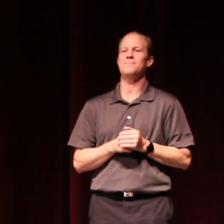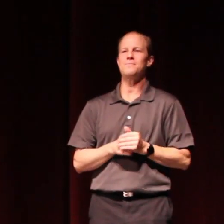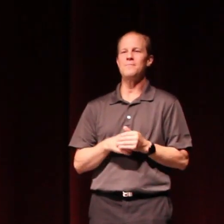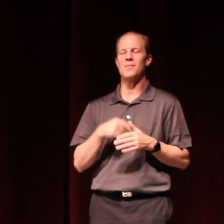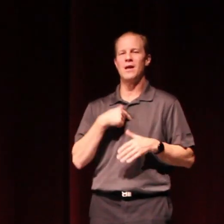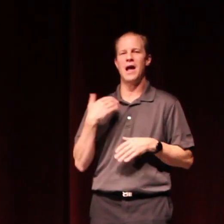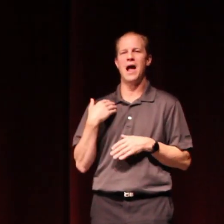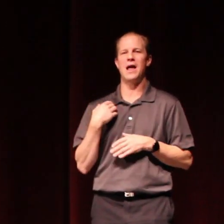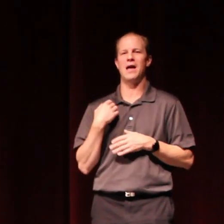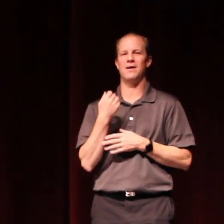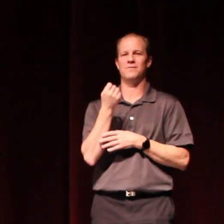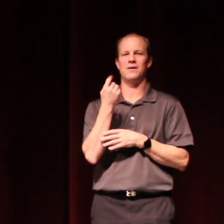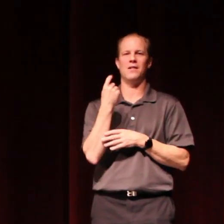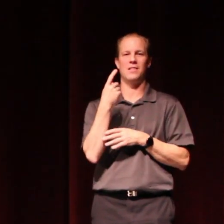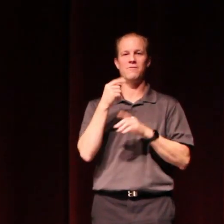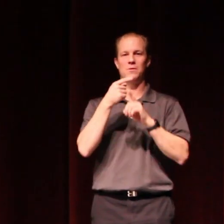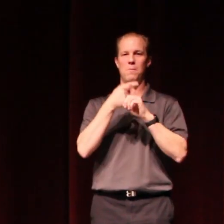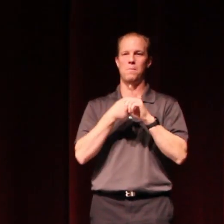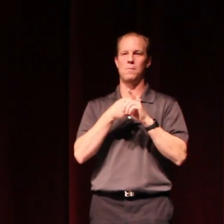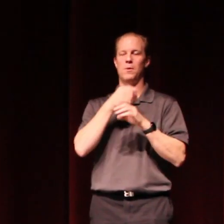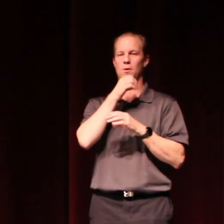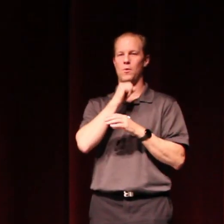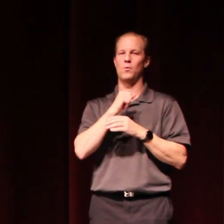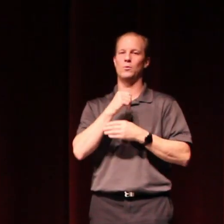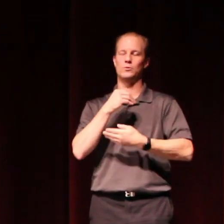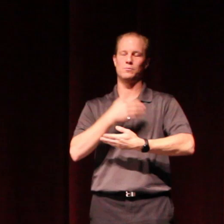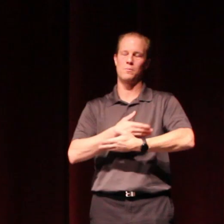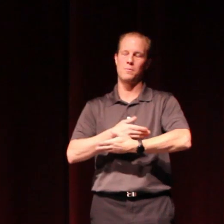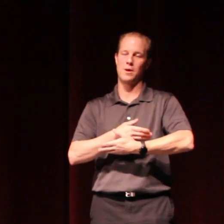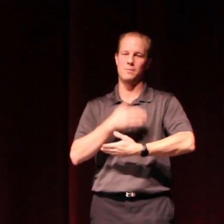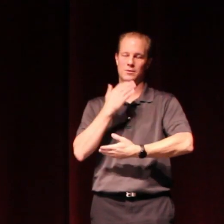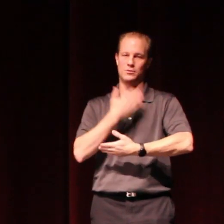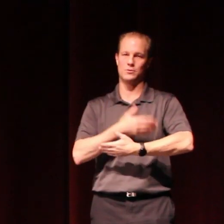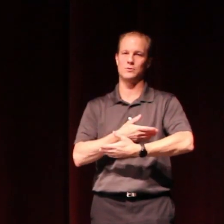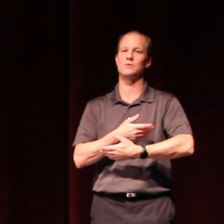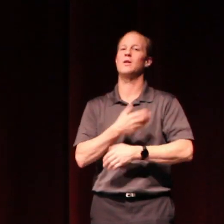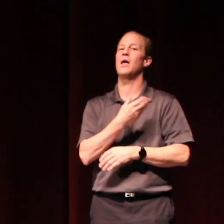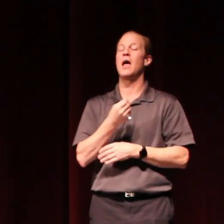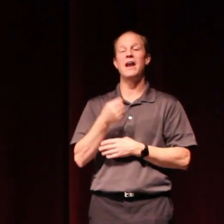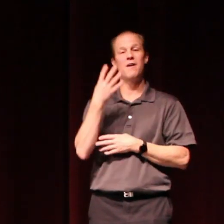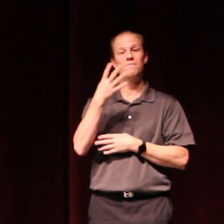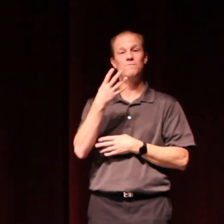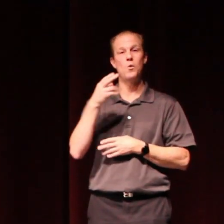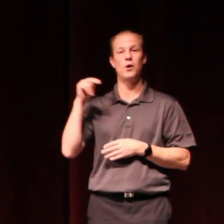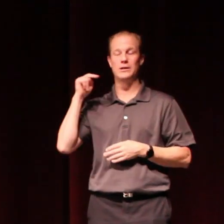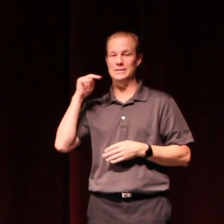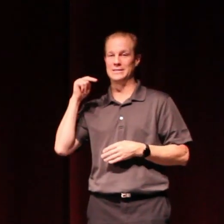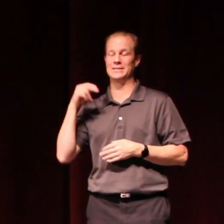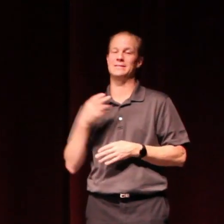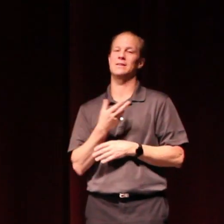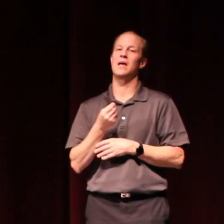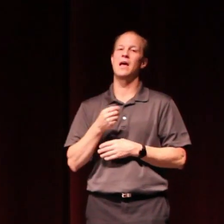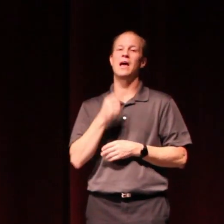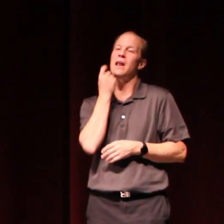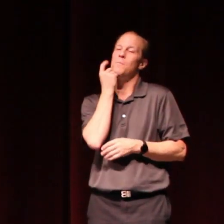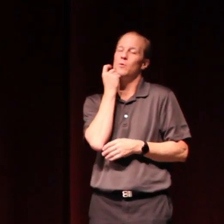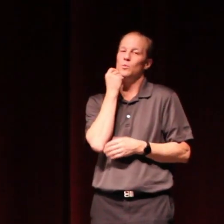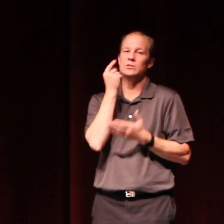11-month-old baby girl and I have four nieces, and I'm a recent graduate I've had all of my